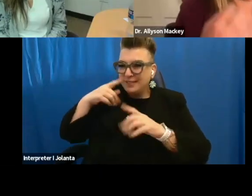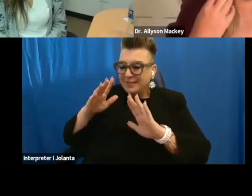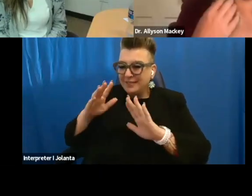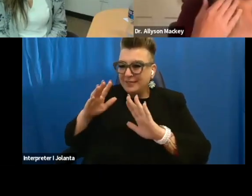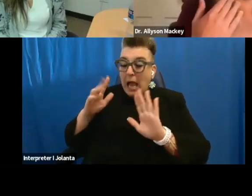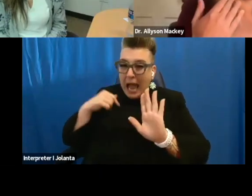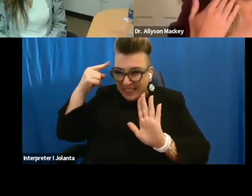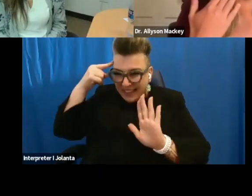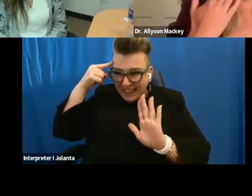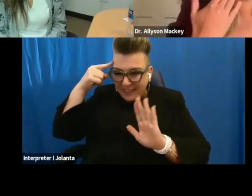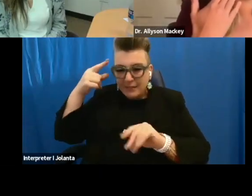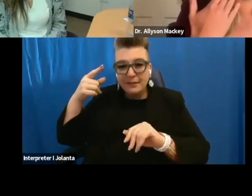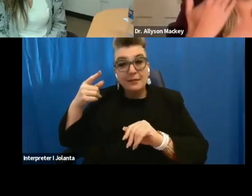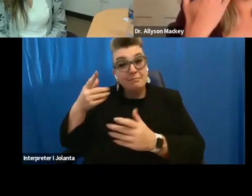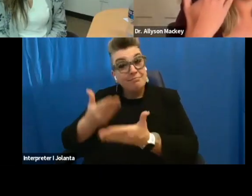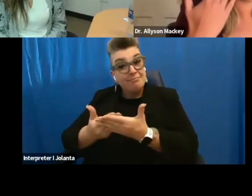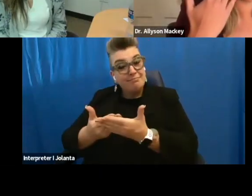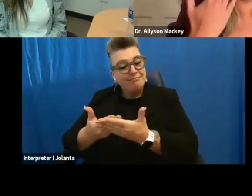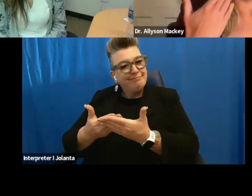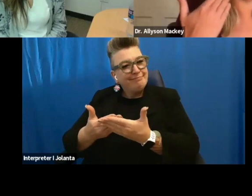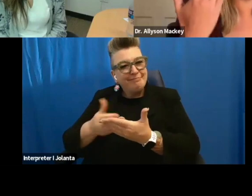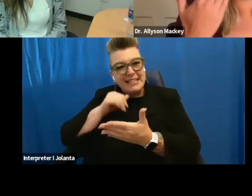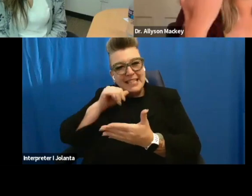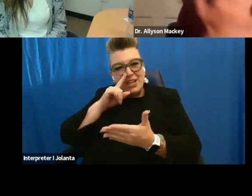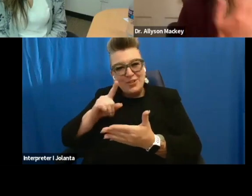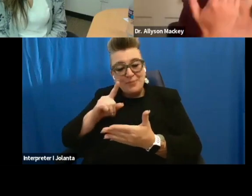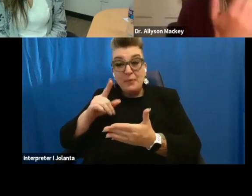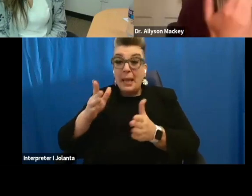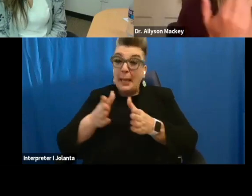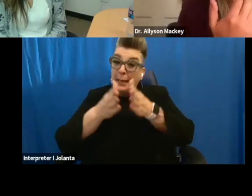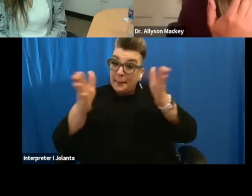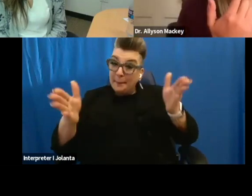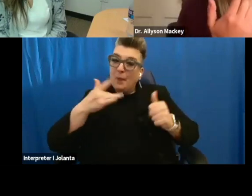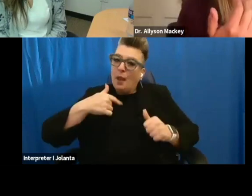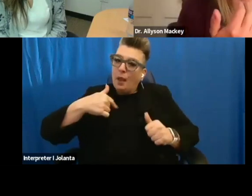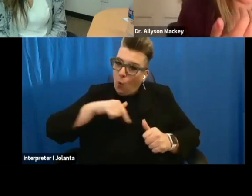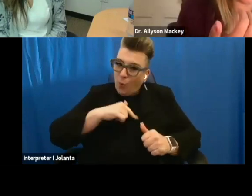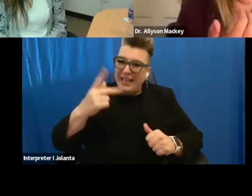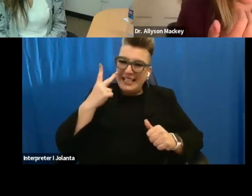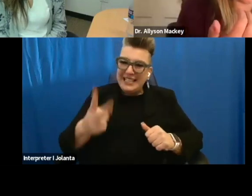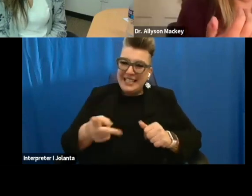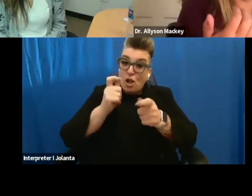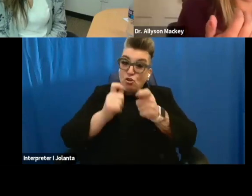uh but generally what happens is you see a change in mers before you start to see teeth falling out